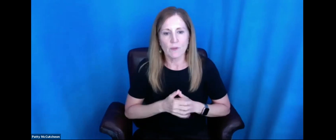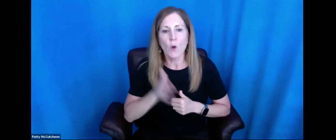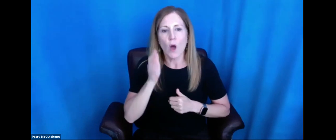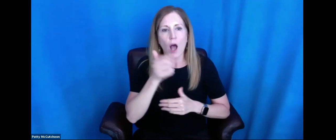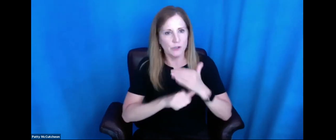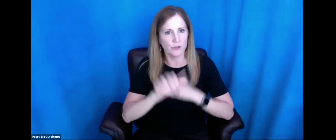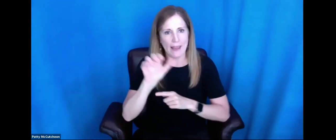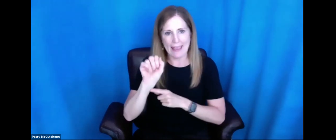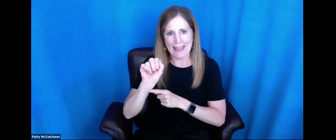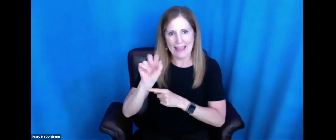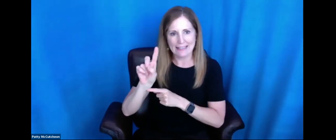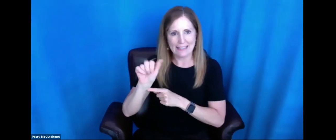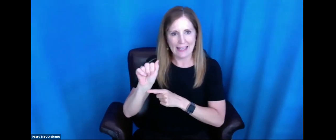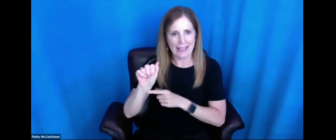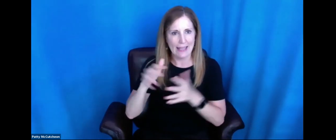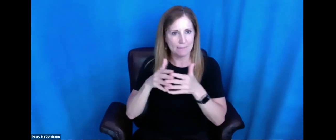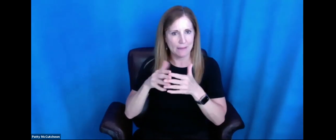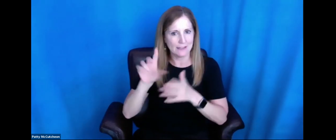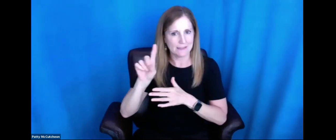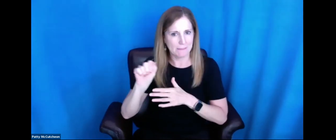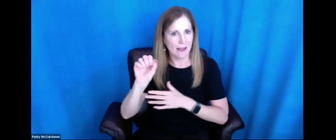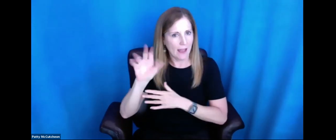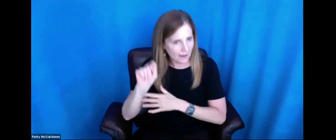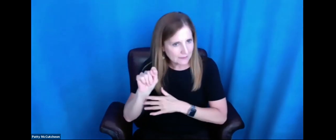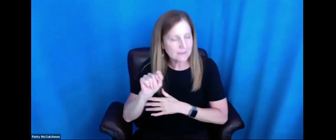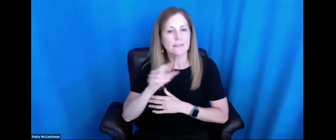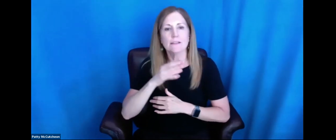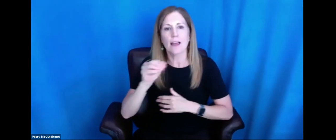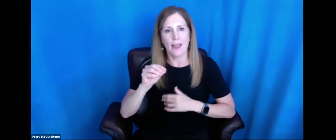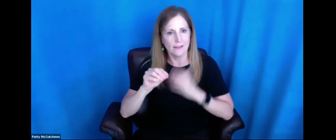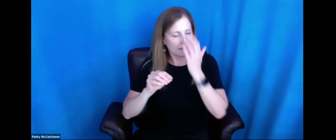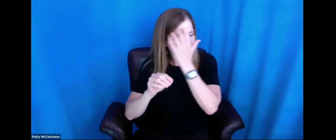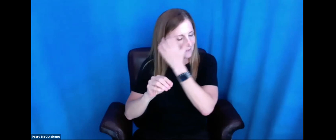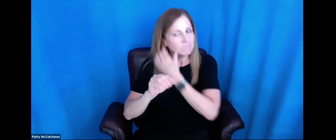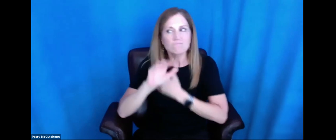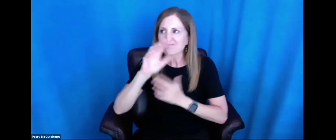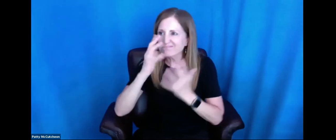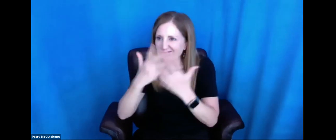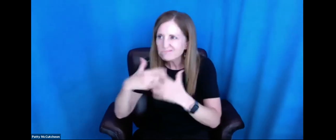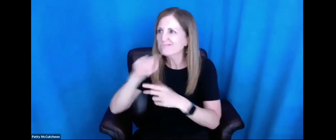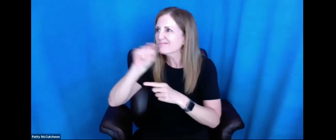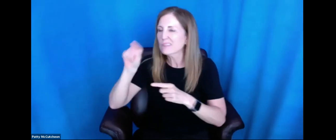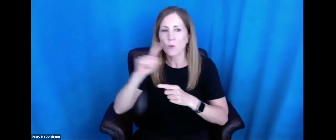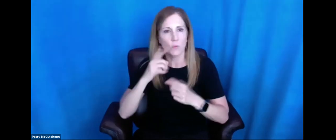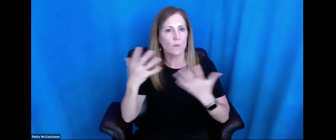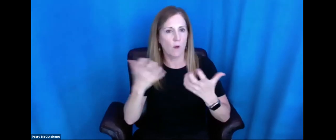Disabilities Act and others that will enable us to reach the result that we all want to reach. Let's put it that way.